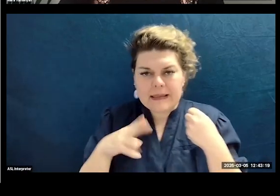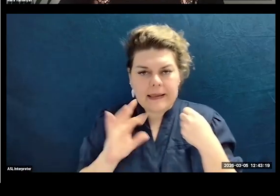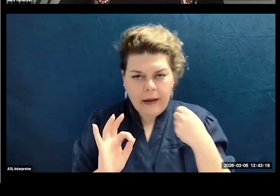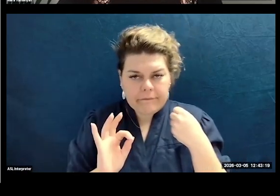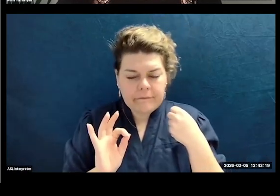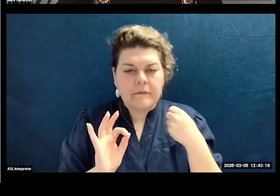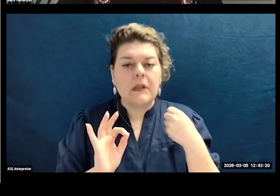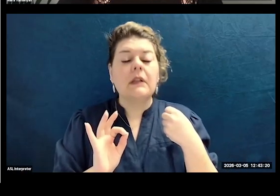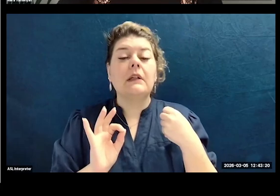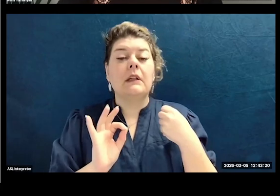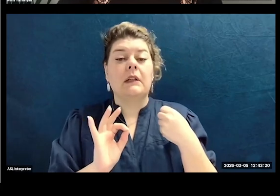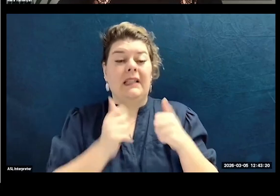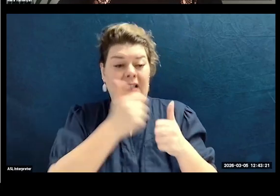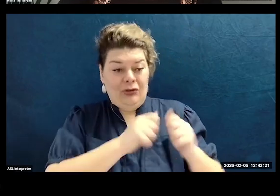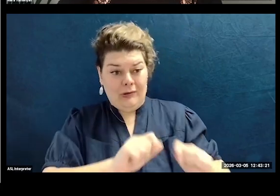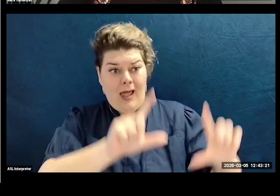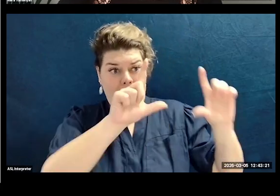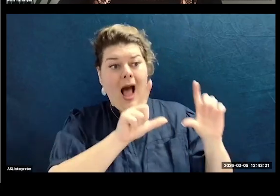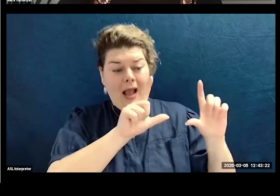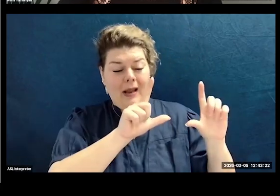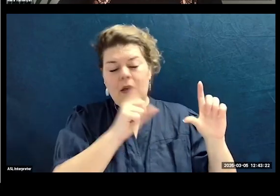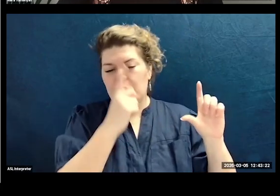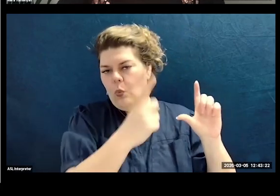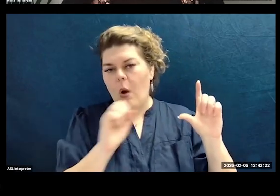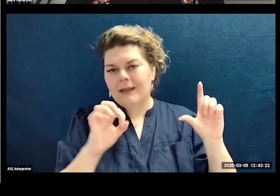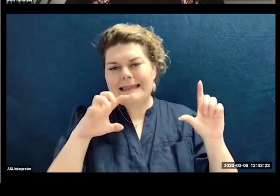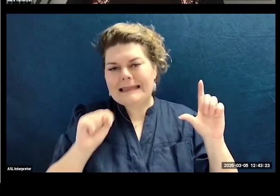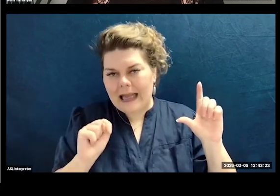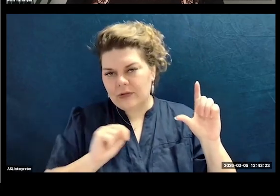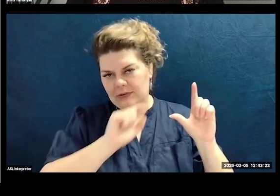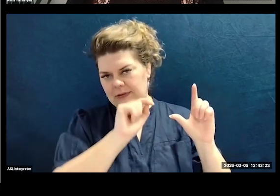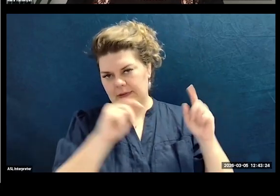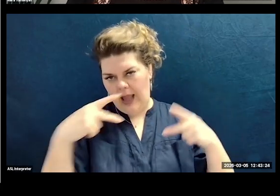then each slide will appear as a section tag. These are container tags